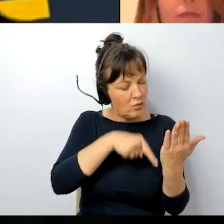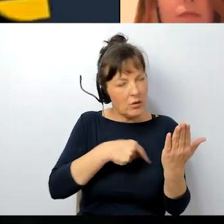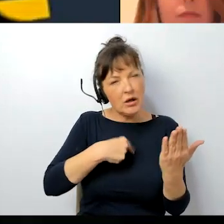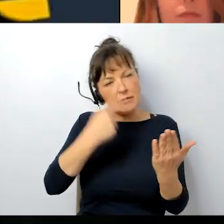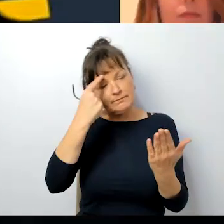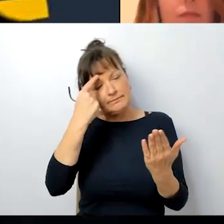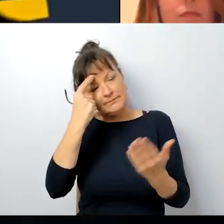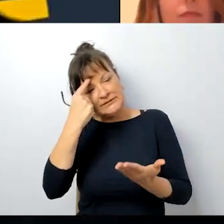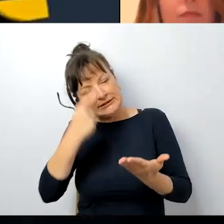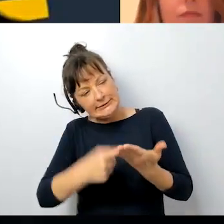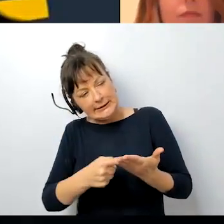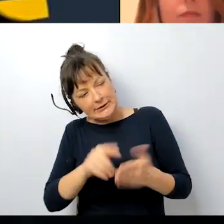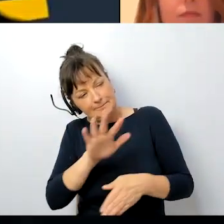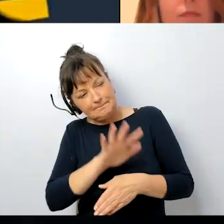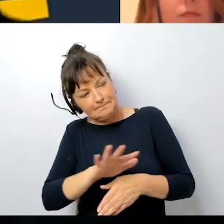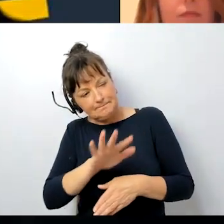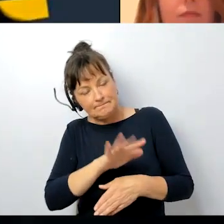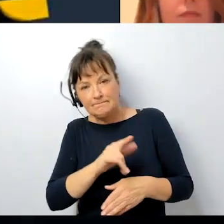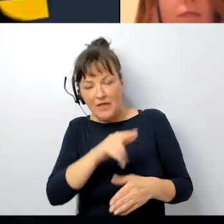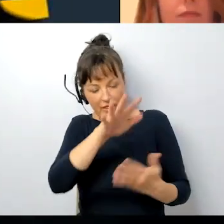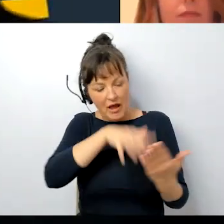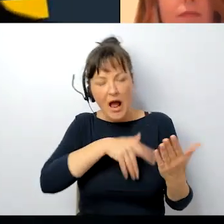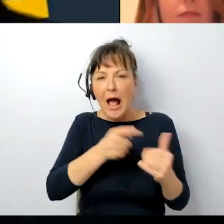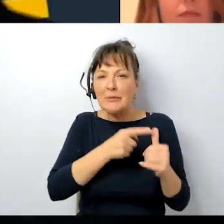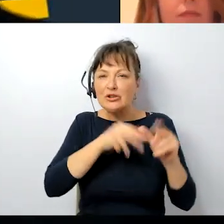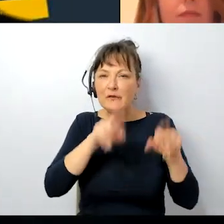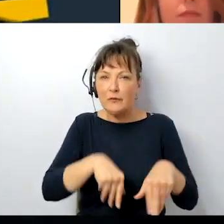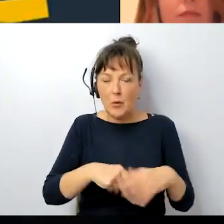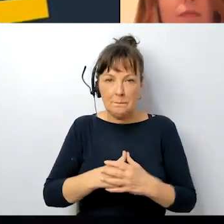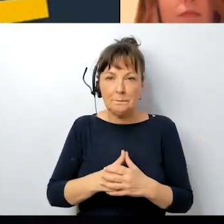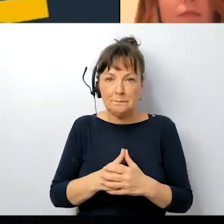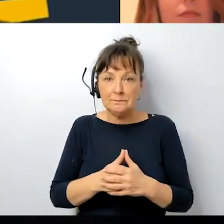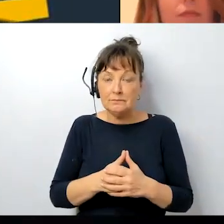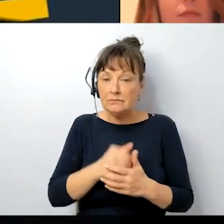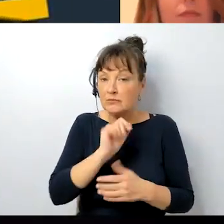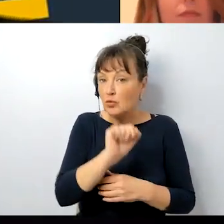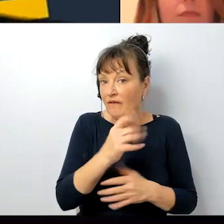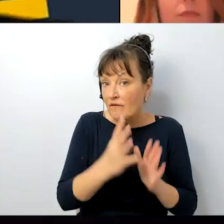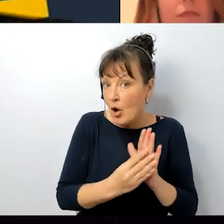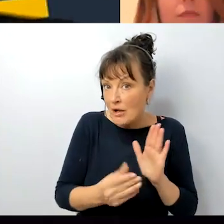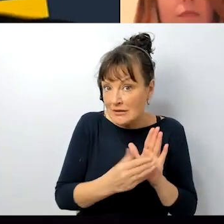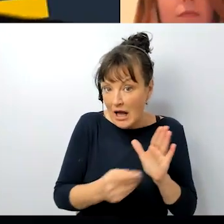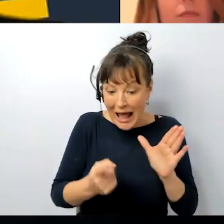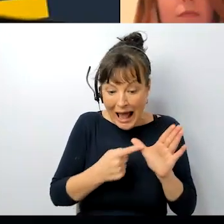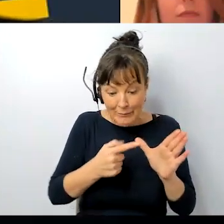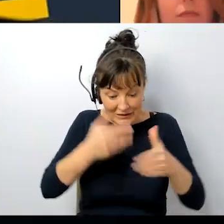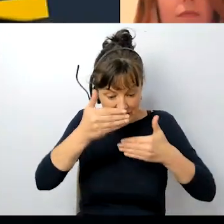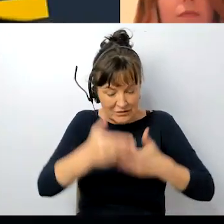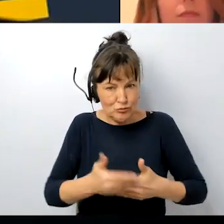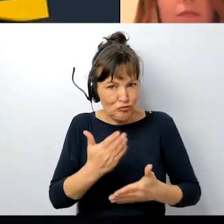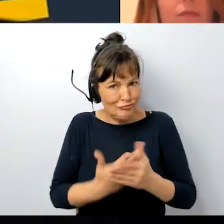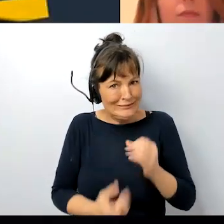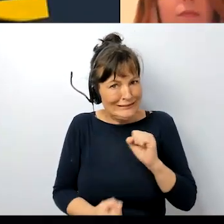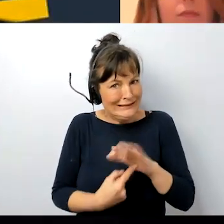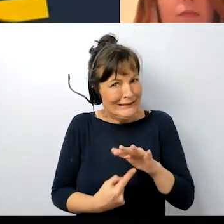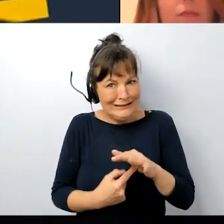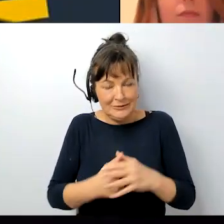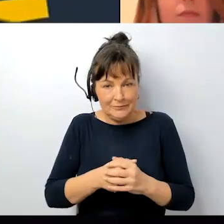particular career path, and we then make some assessments based on their application. So the